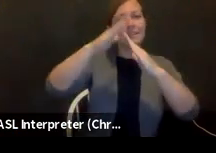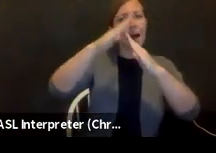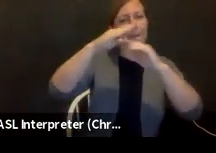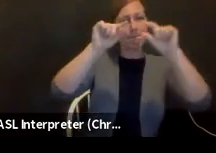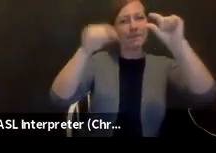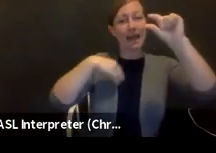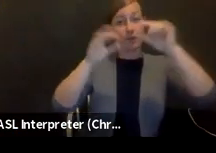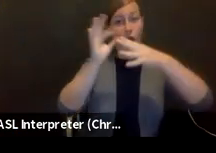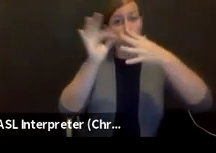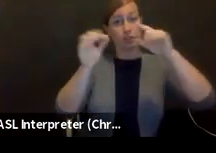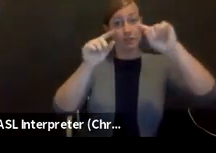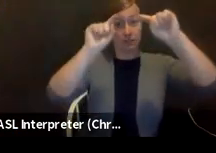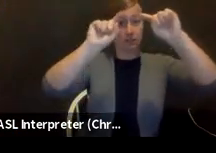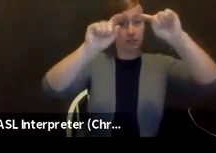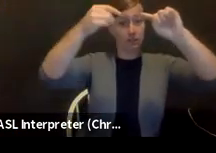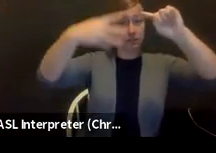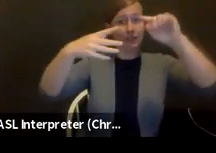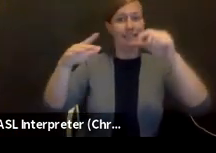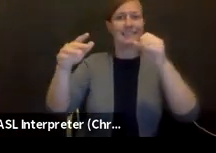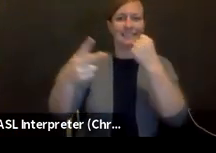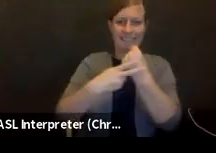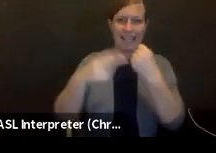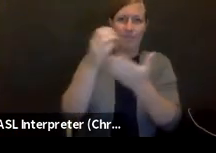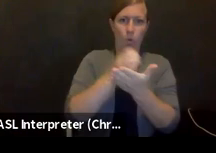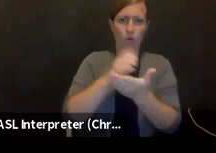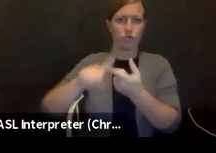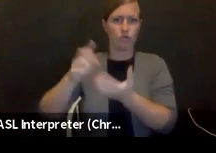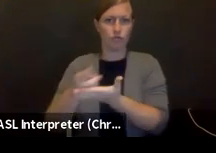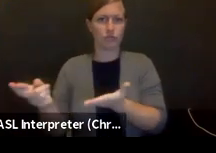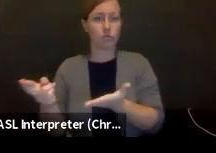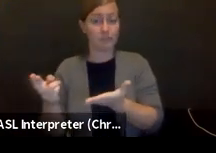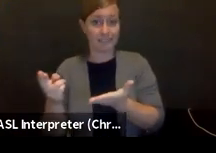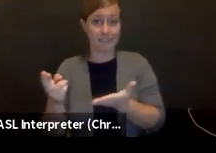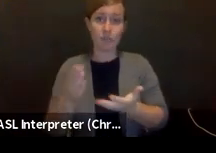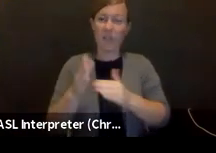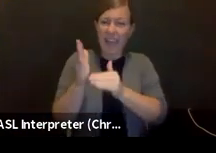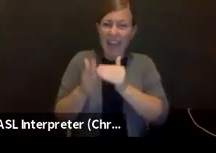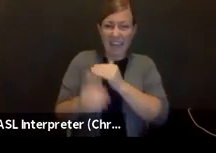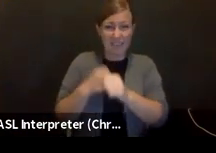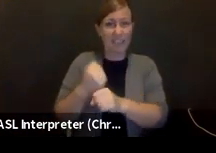ESD 189 - Amy Colburn: If you want. So you especially if this is your first time using school and you, you're going to be building a lot of resources.